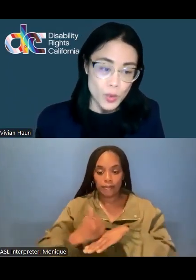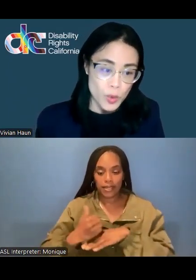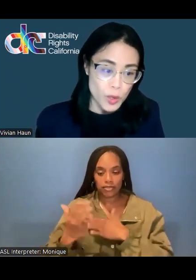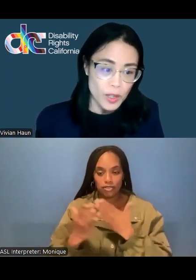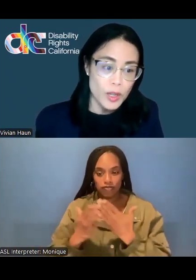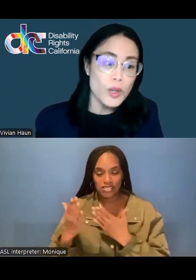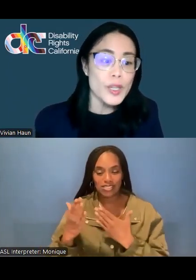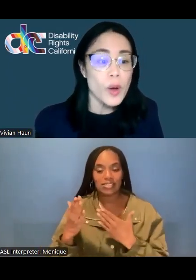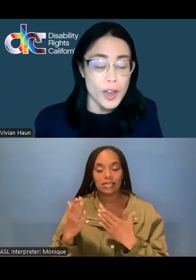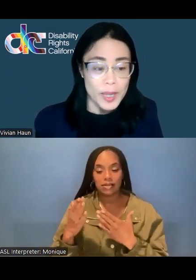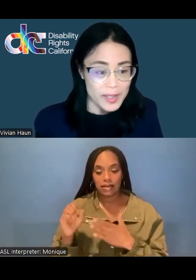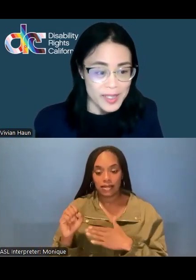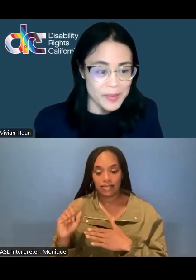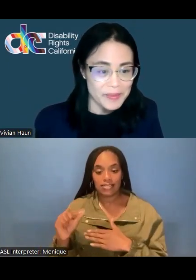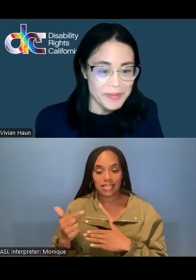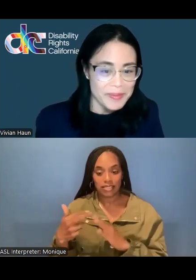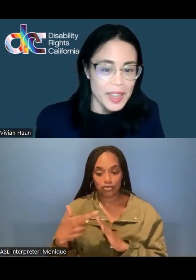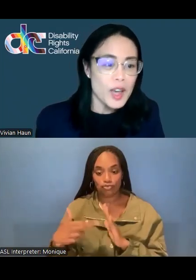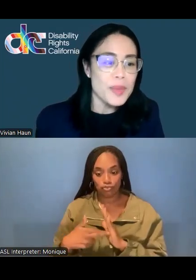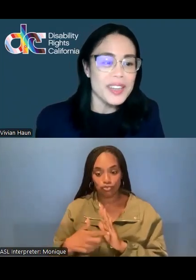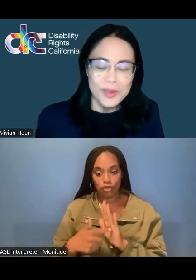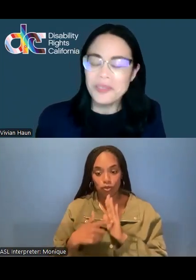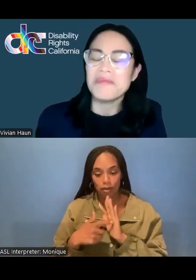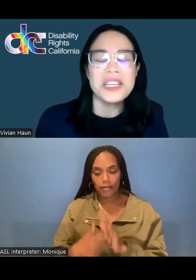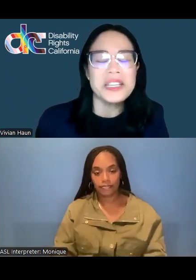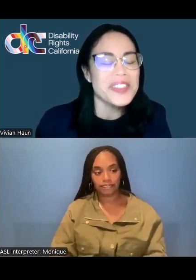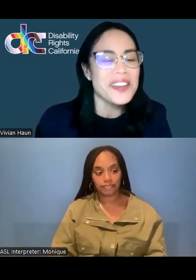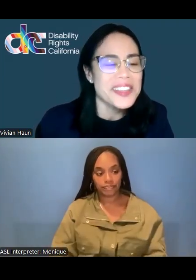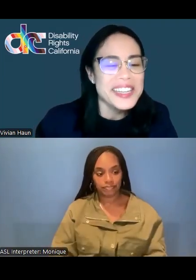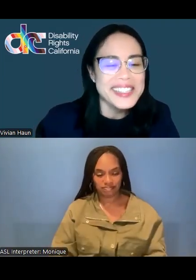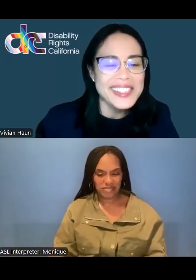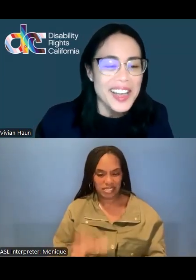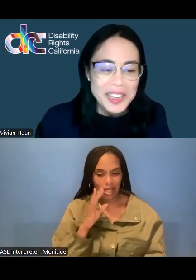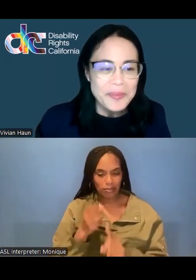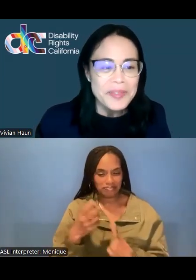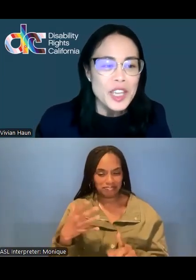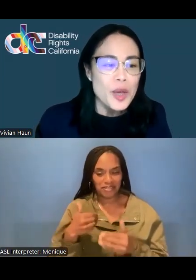rule requirements. And I will explain that on the next slide.